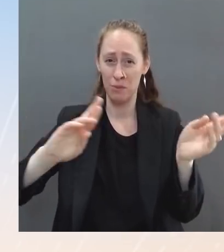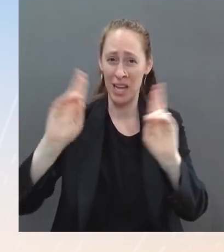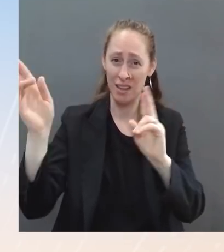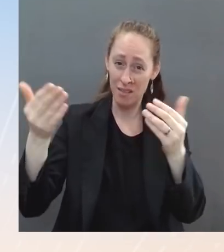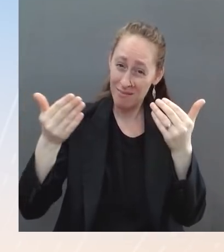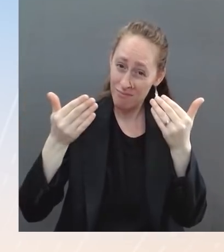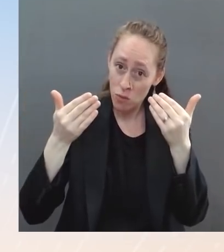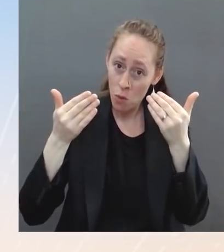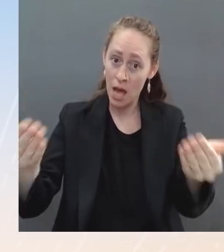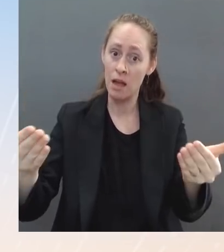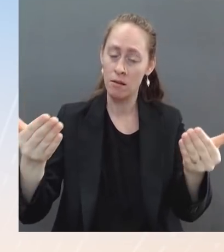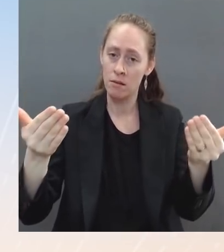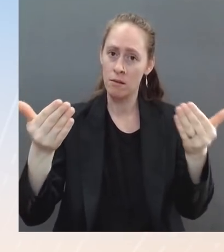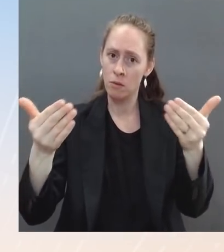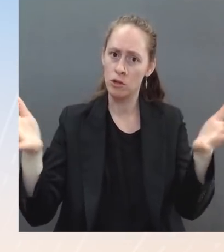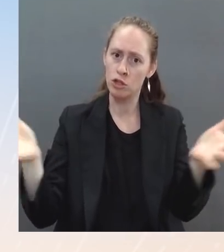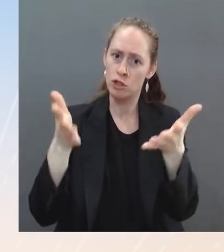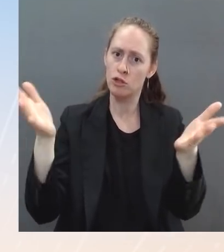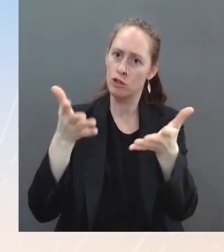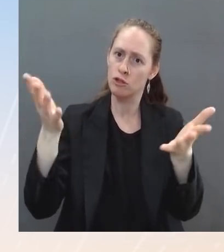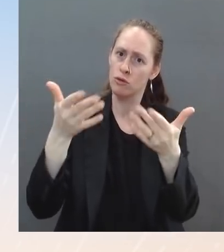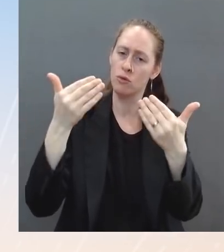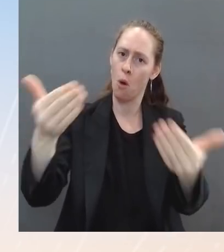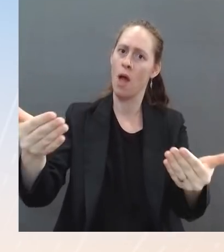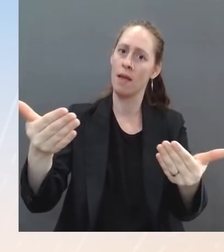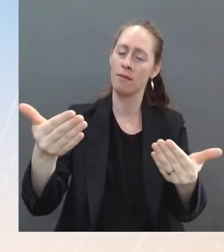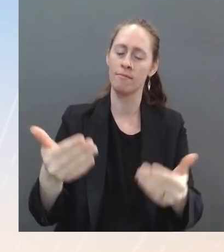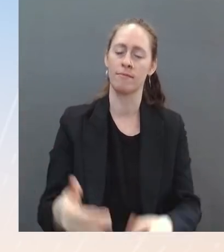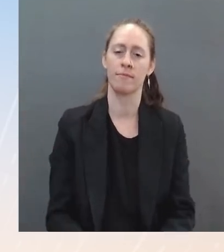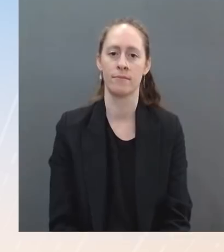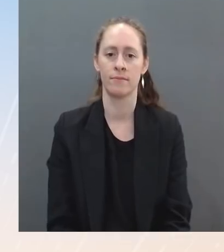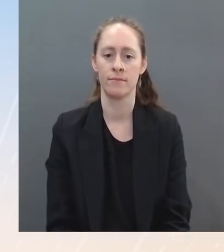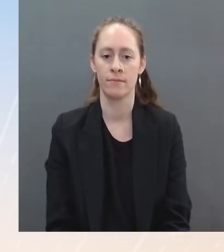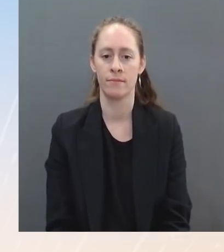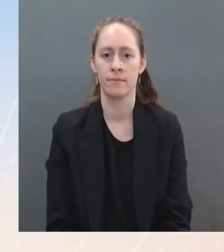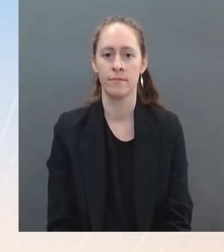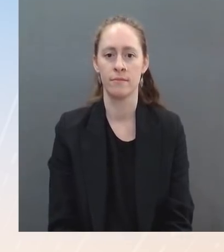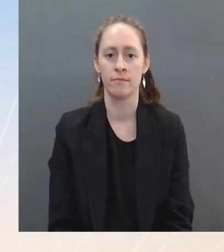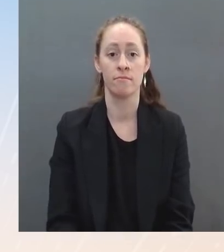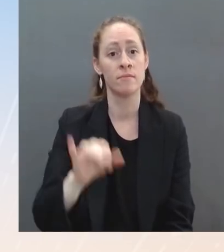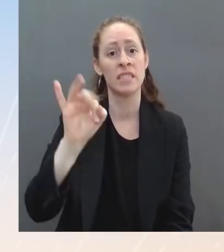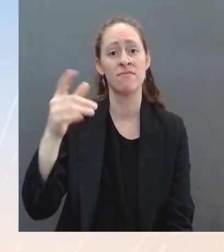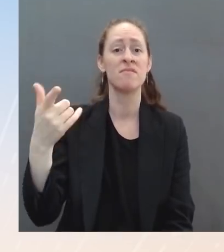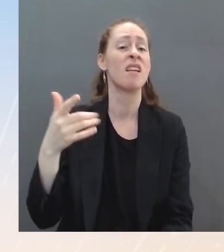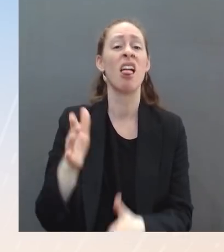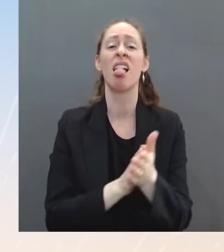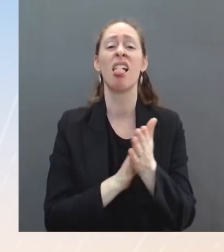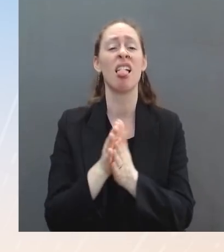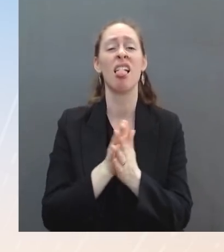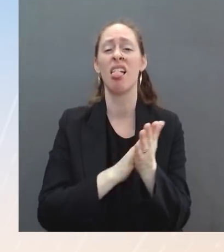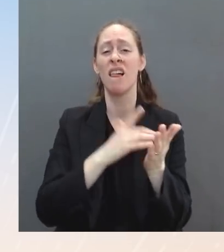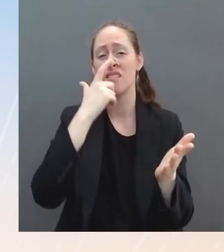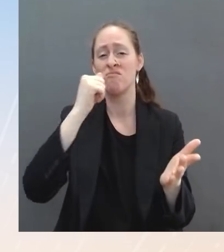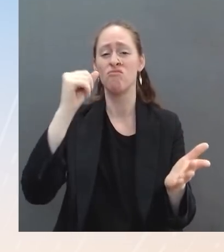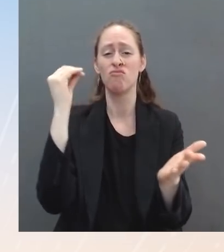And if they don't intend to, or they don't -- they don't want to, then they could hand those leases back to the government. The Press: Are you still concerned that gas prices